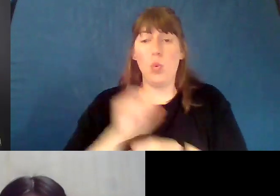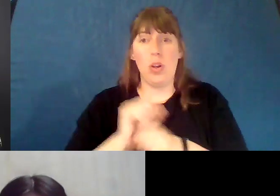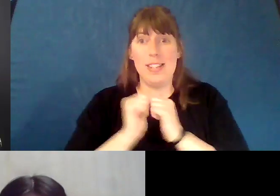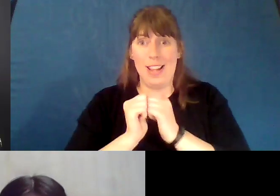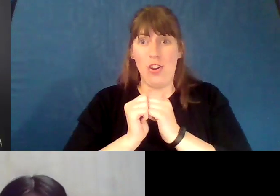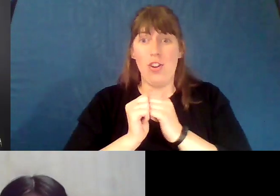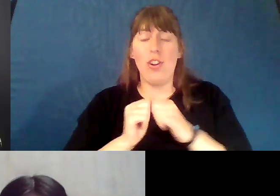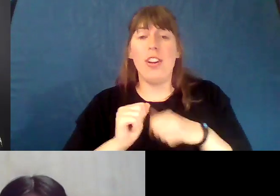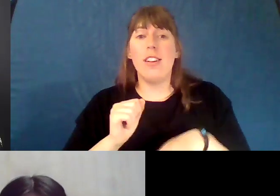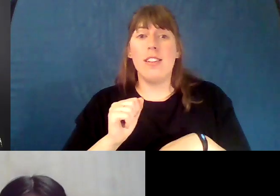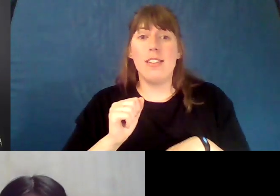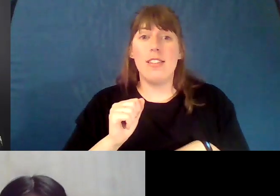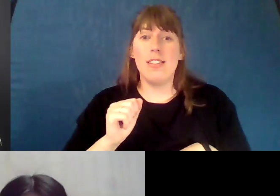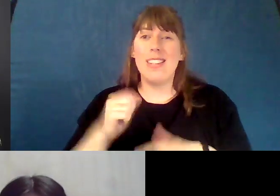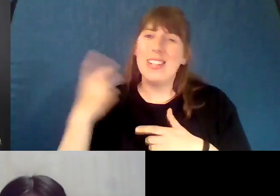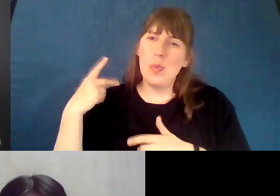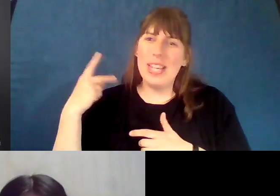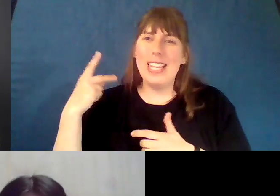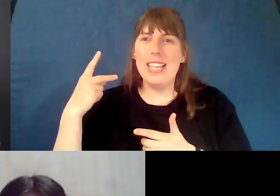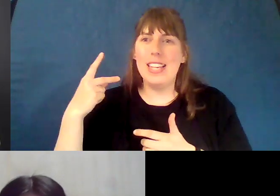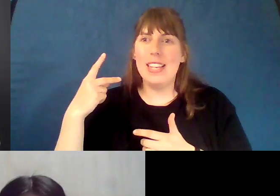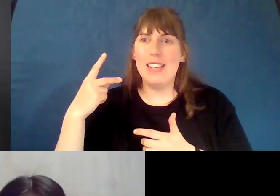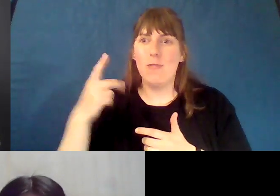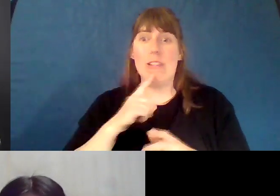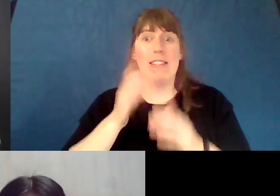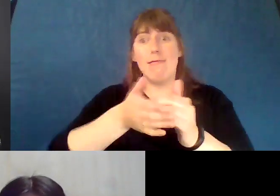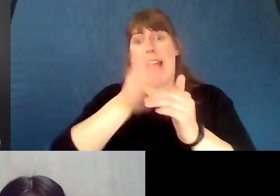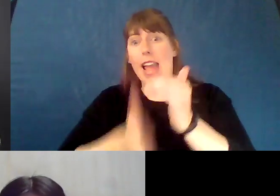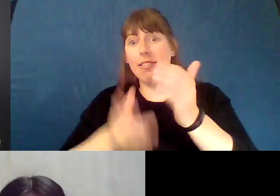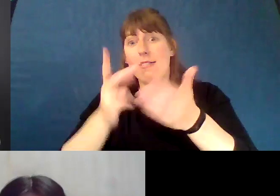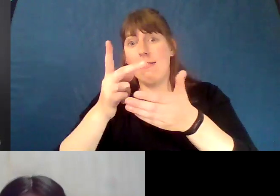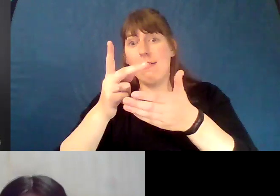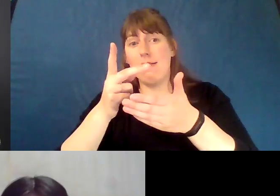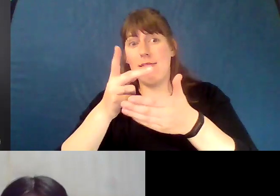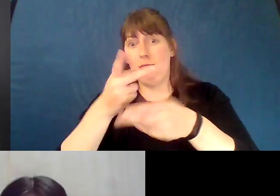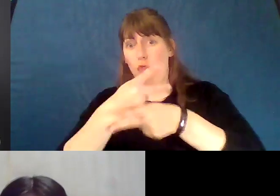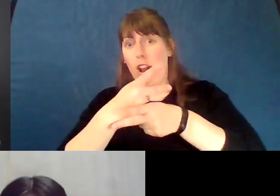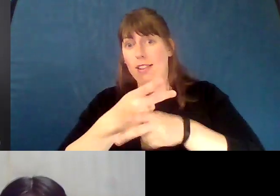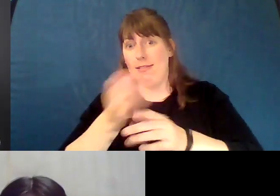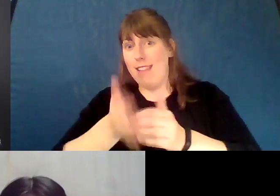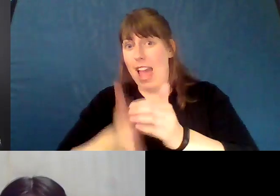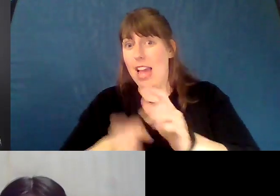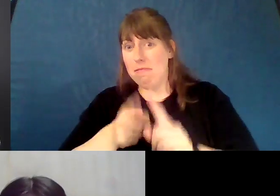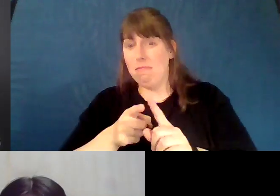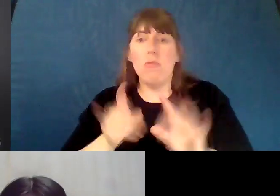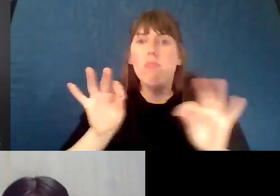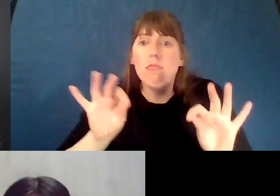for Nancy and I, it's, you know, the end product, it's wonderful to have an end product